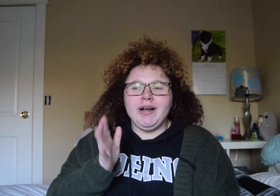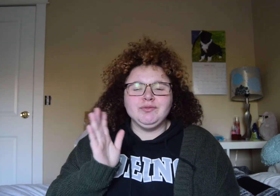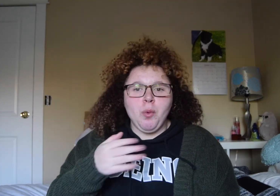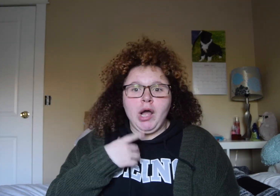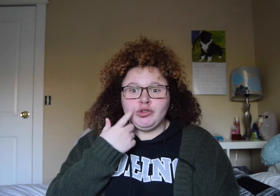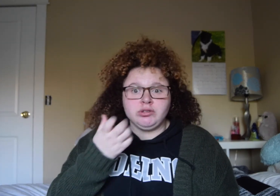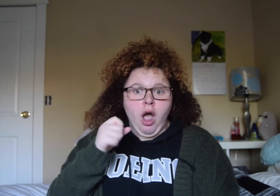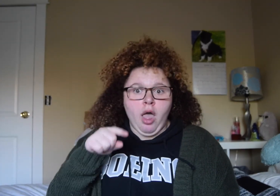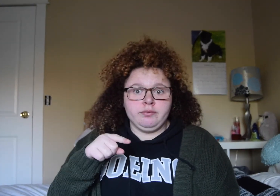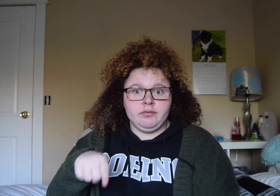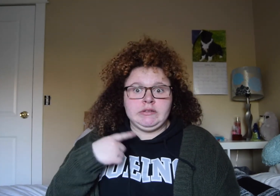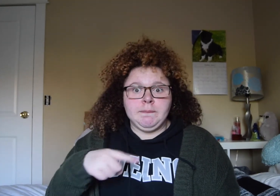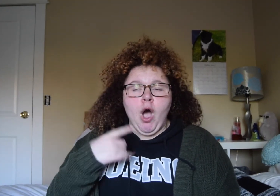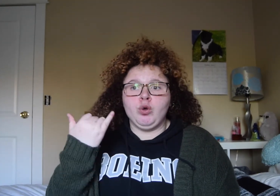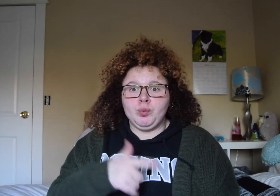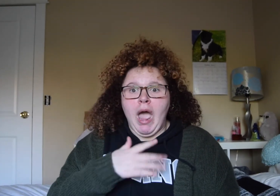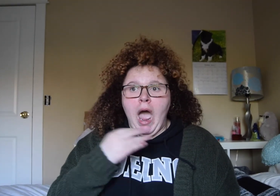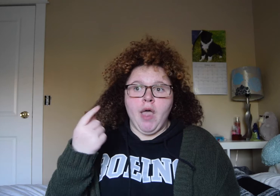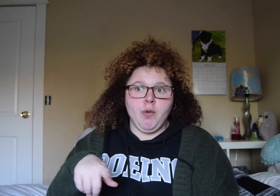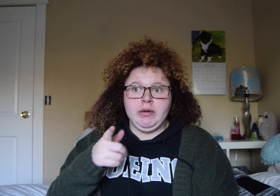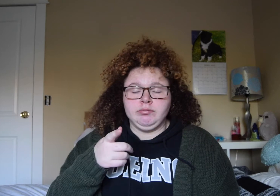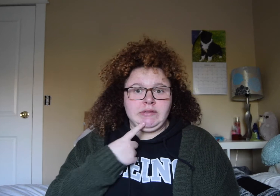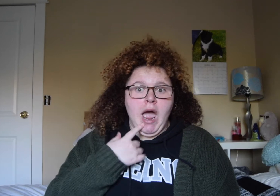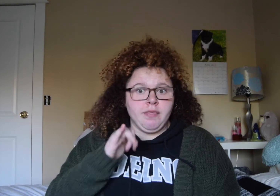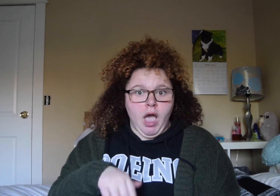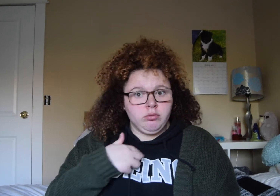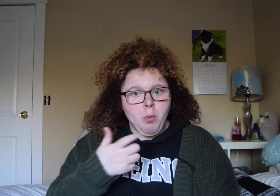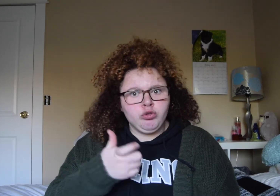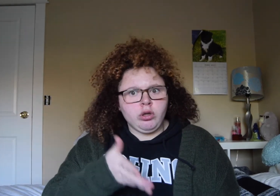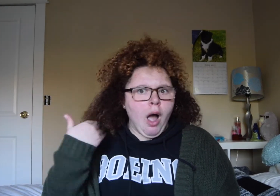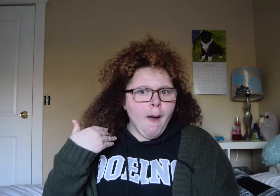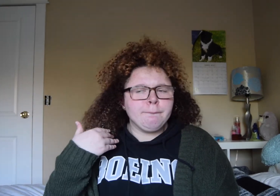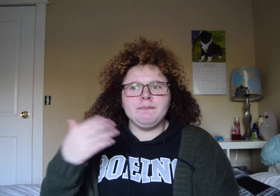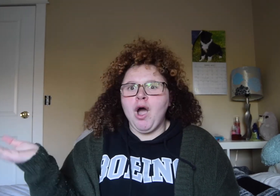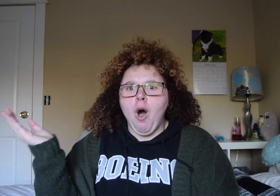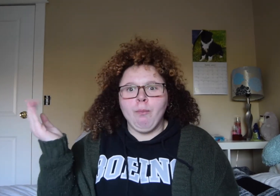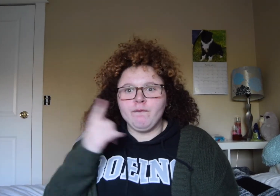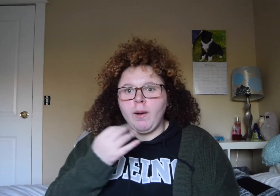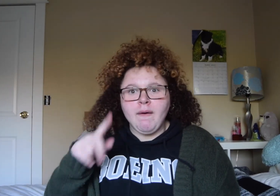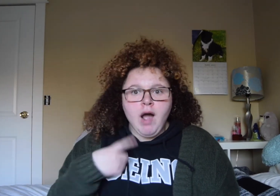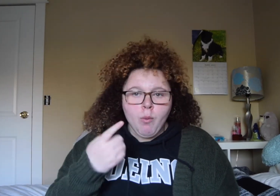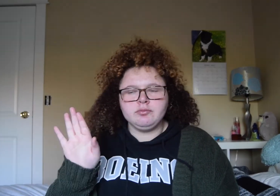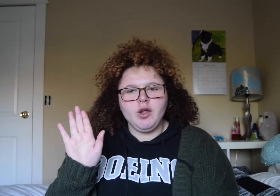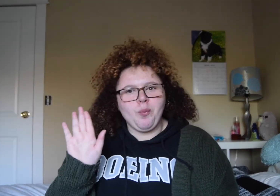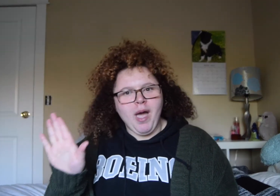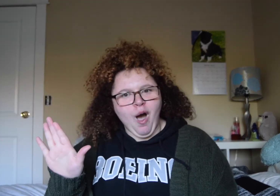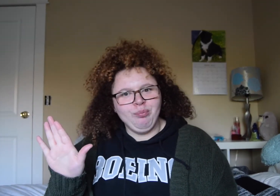Ok so I just got an email today. They were interested in me and wanted me to come in for a couple of hours Wow